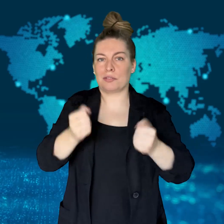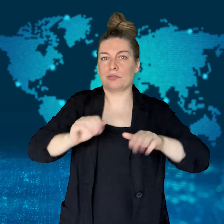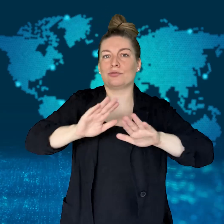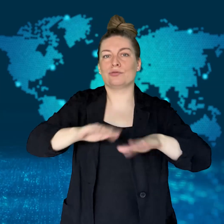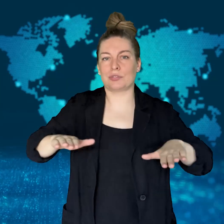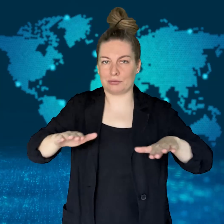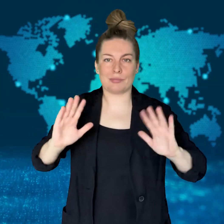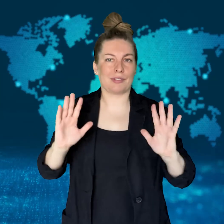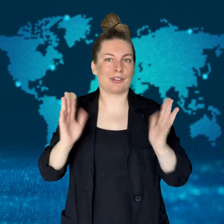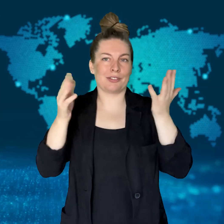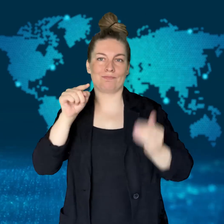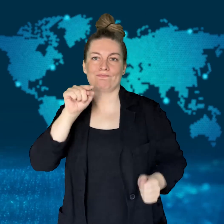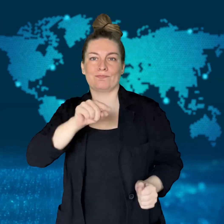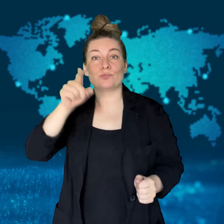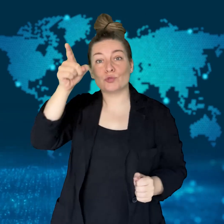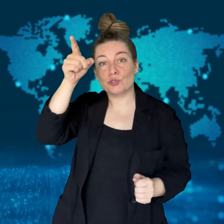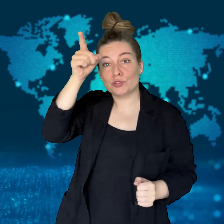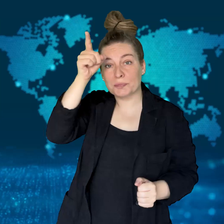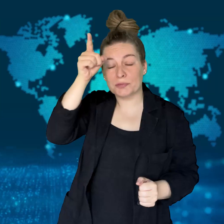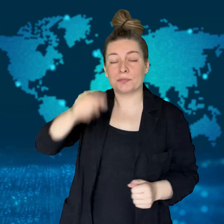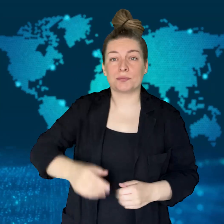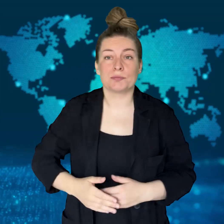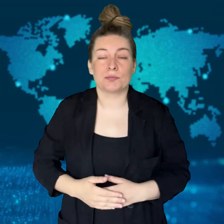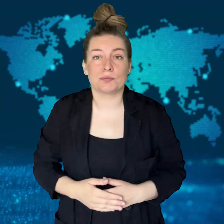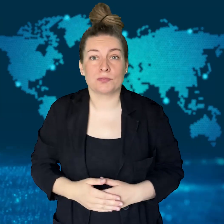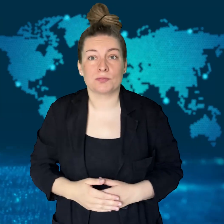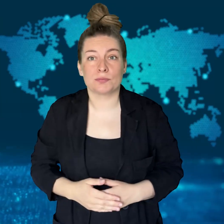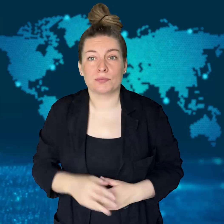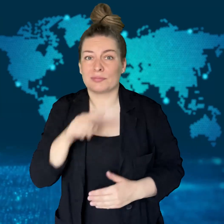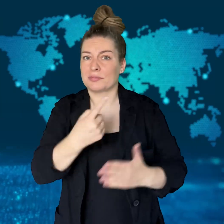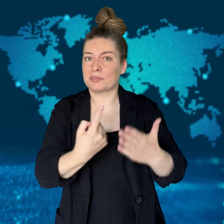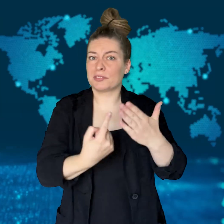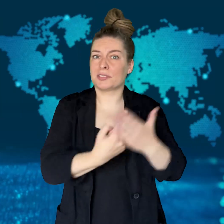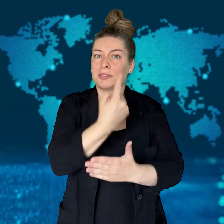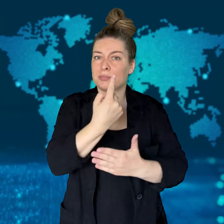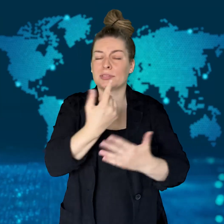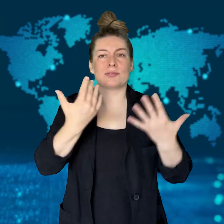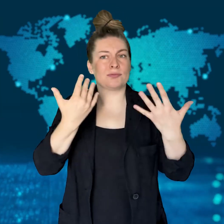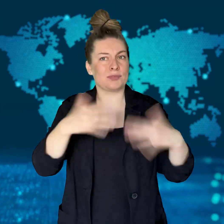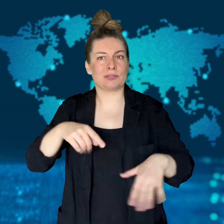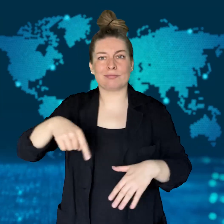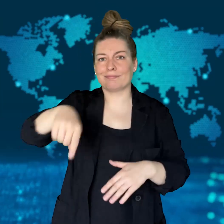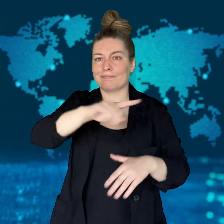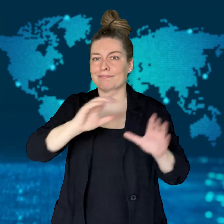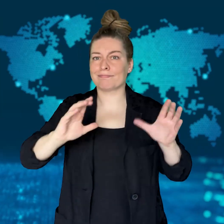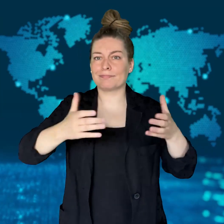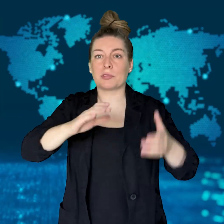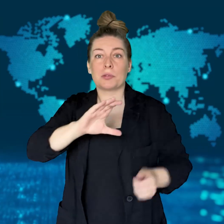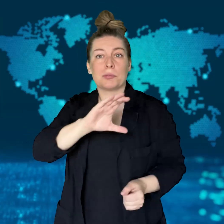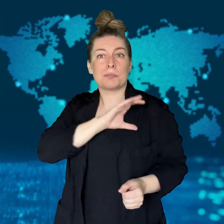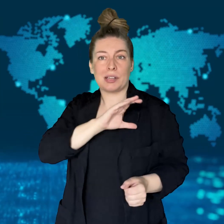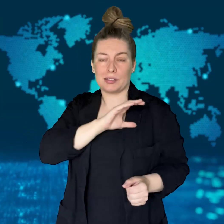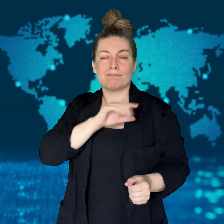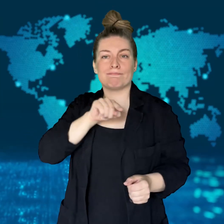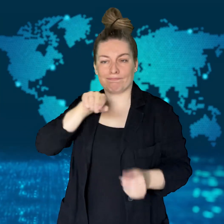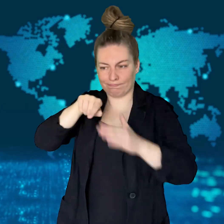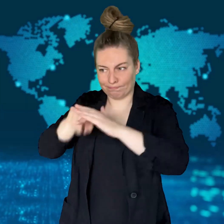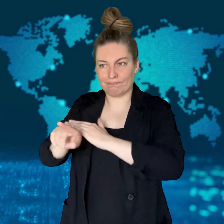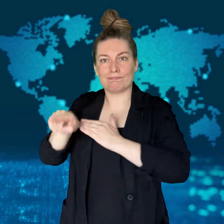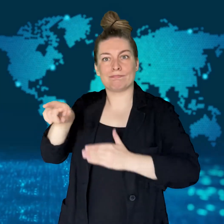His apartment has been searched in the investigation of the incident.